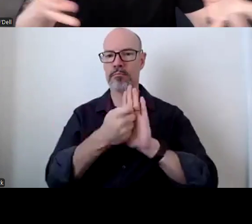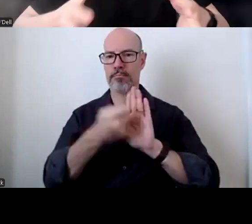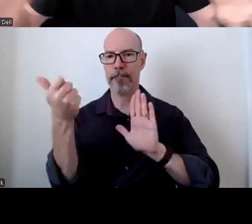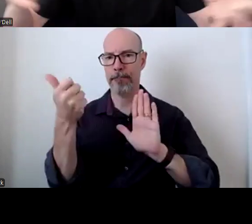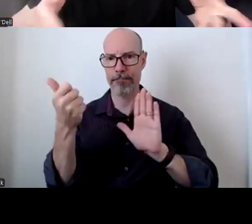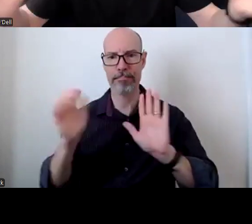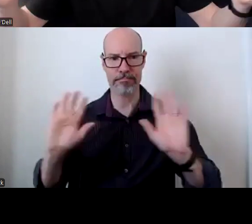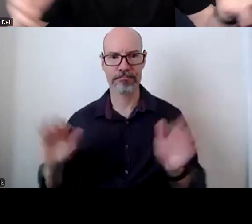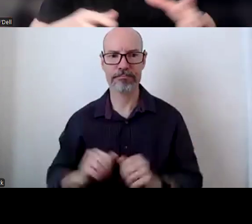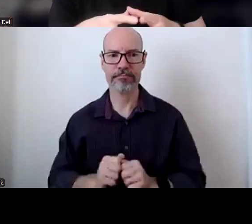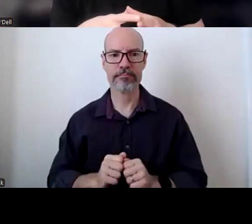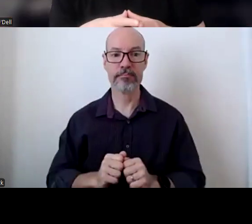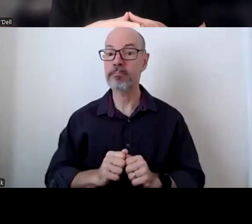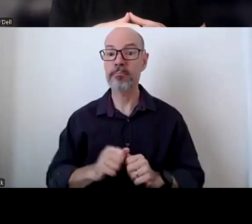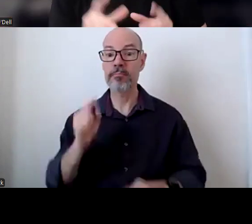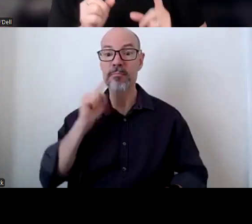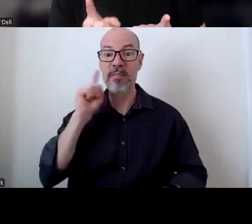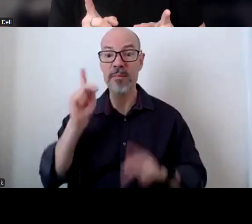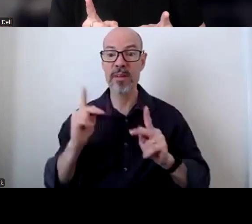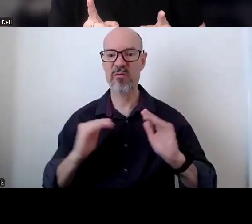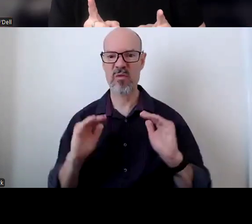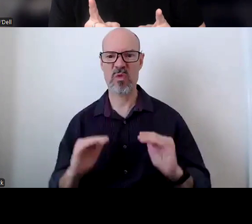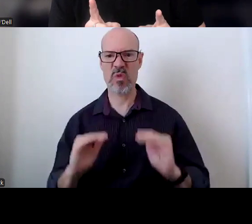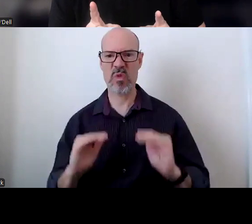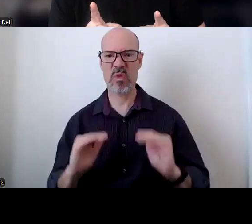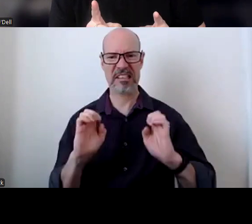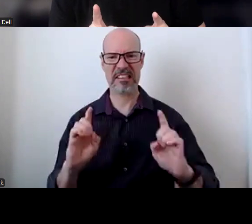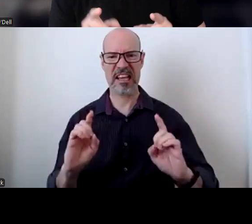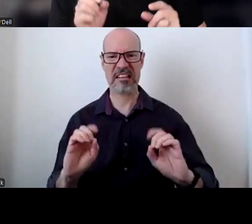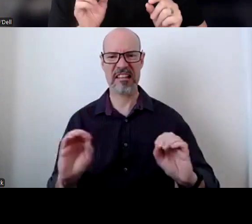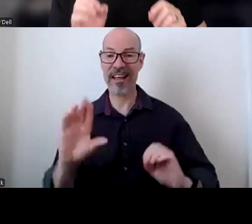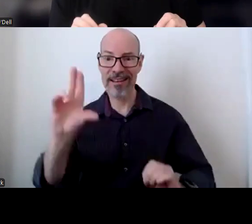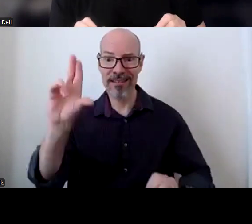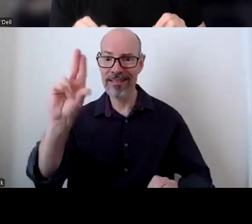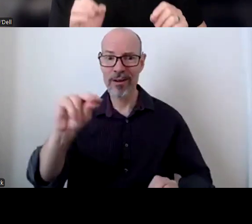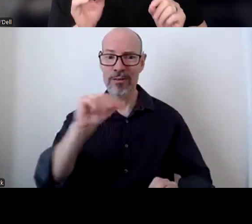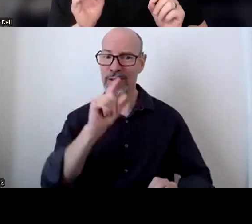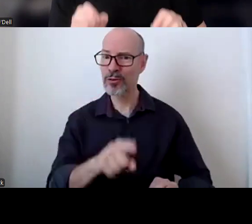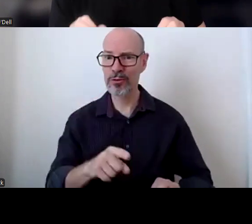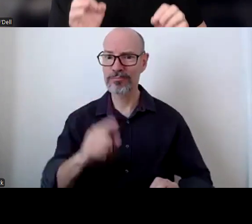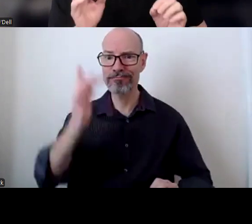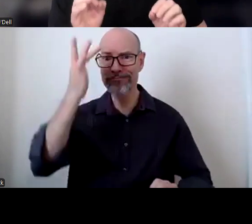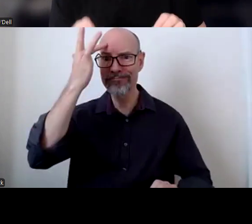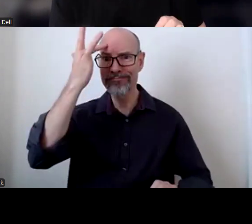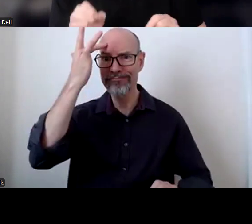people are less educated, intelligent, capable? What is true, however, the